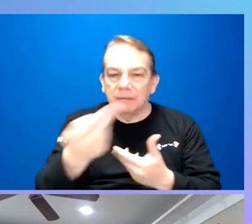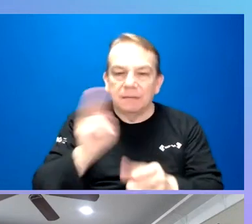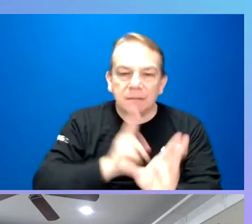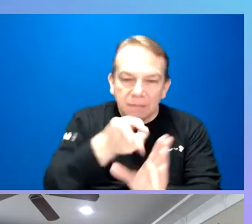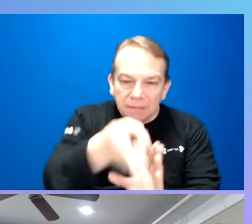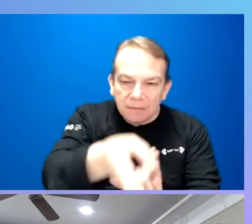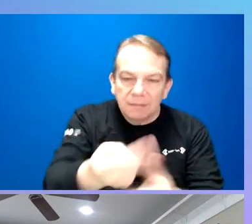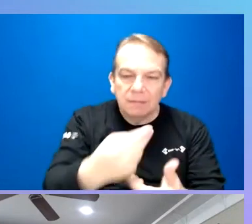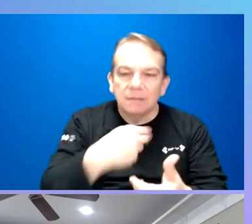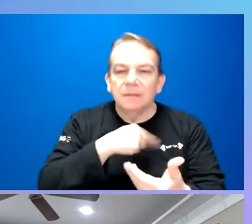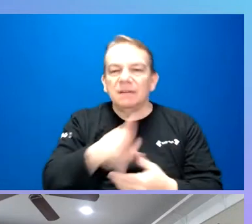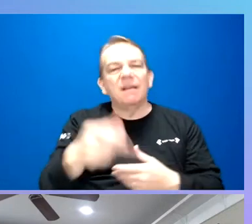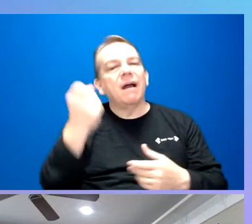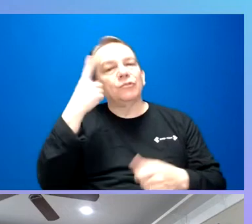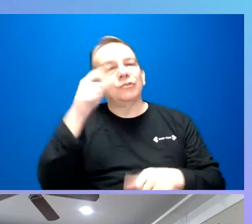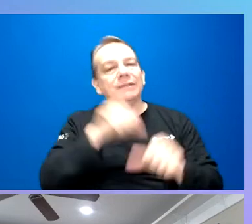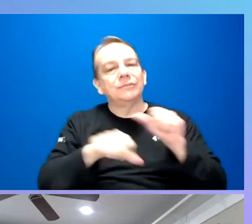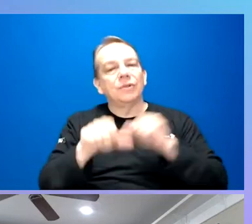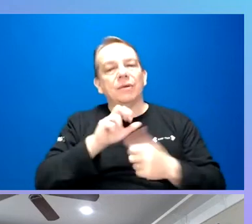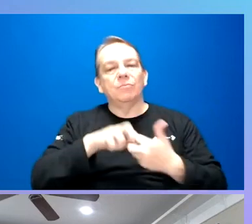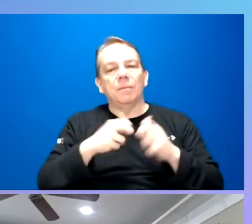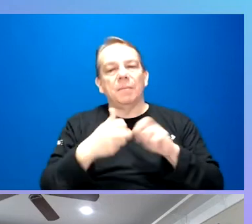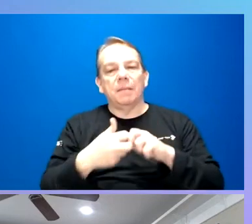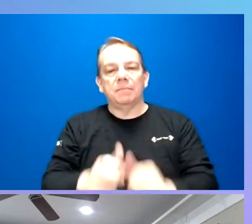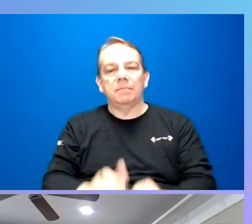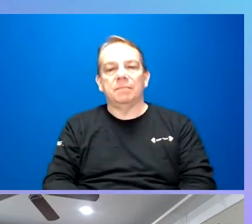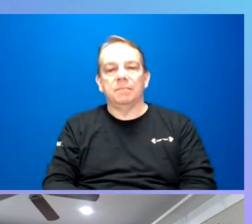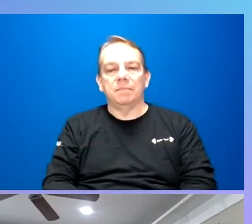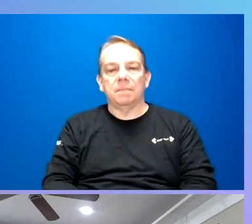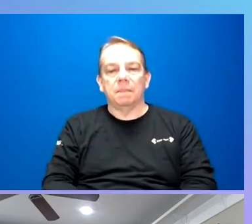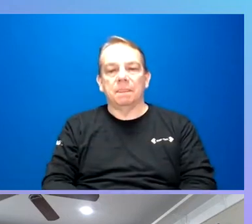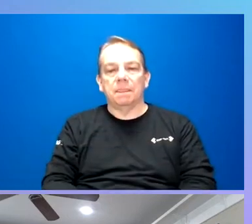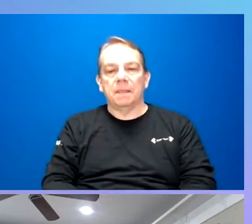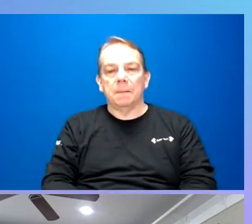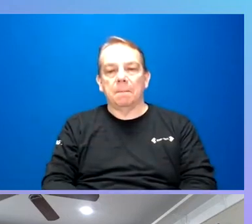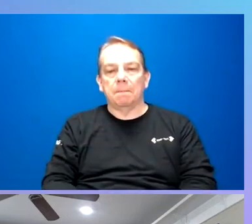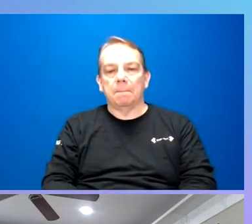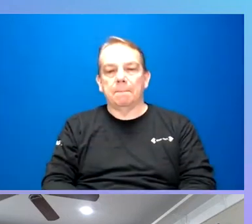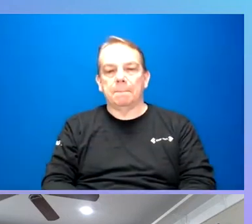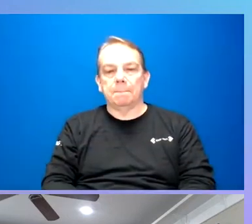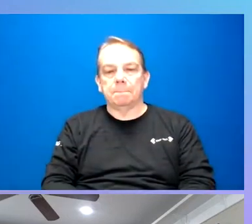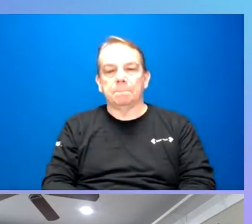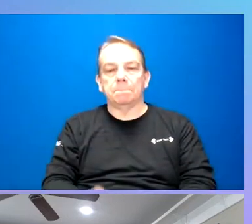problems, and work together. Uh, another good thing about an